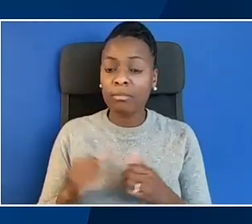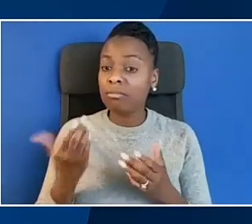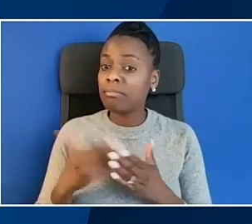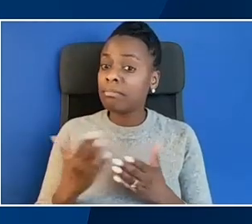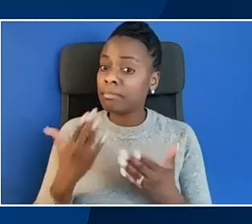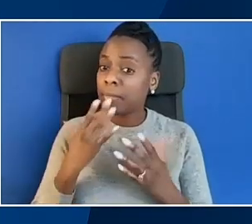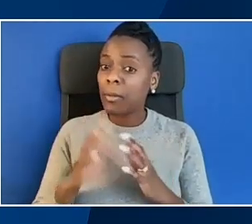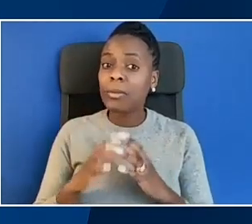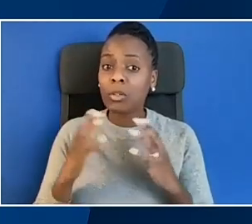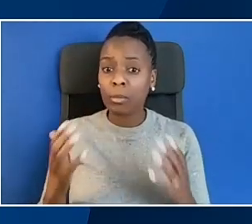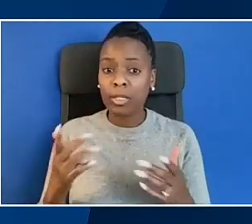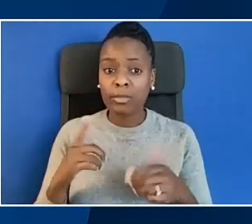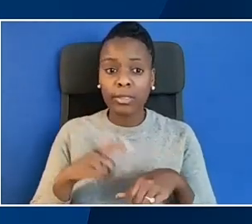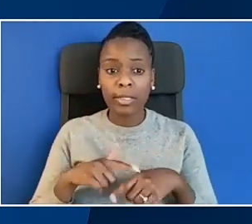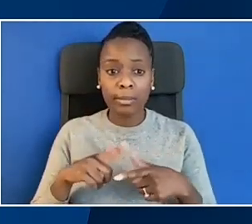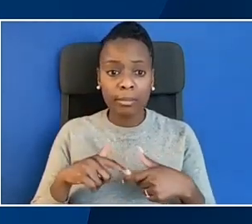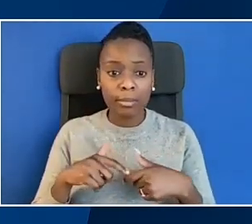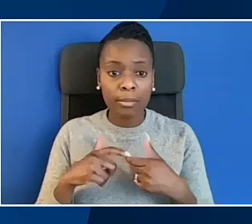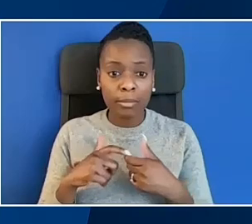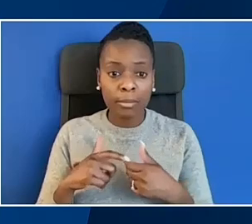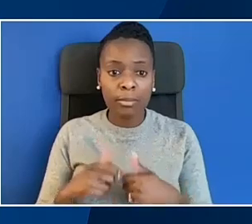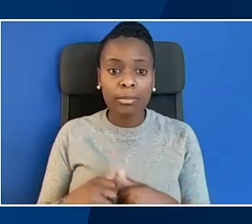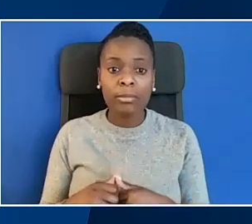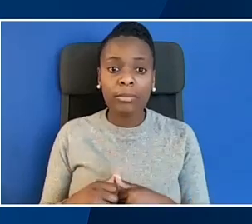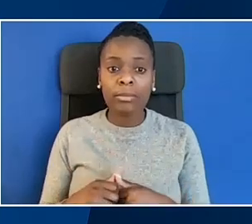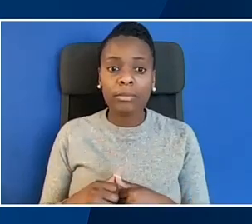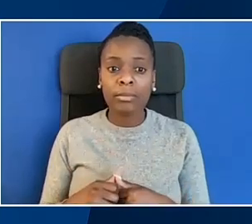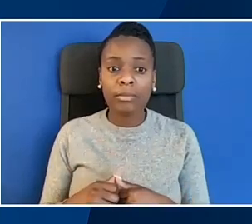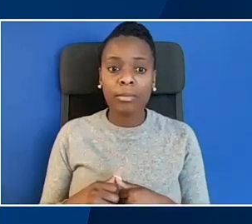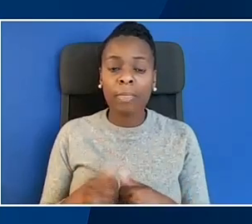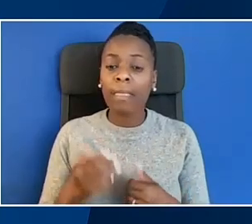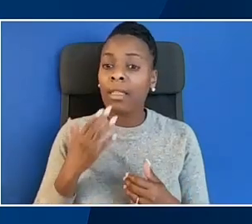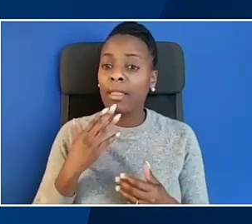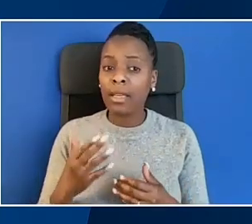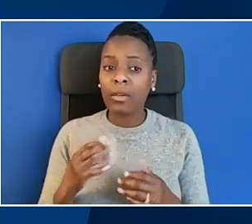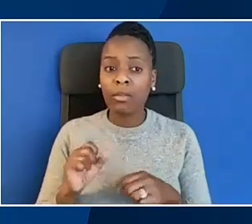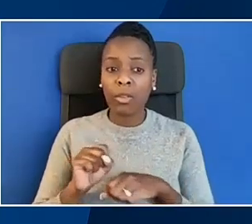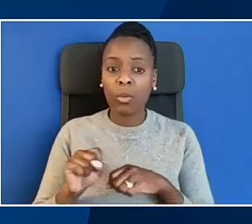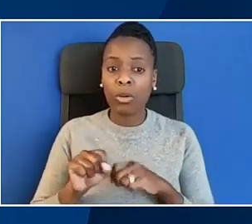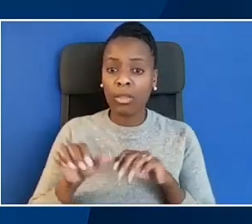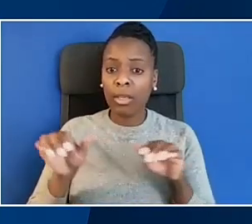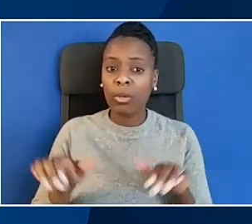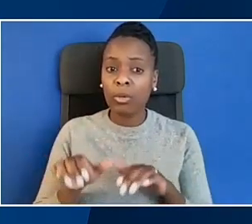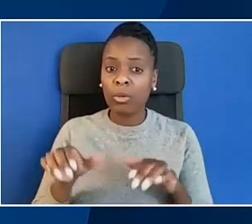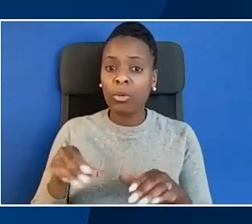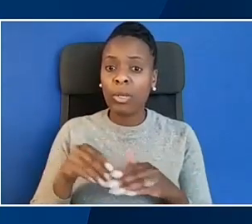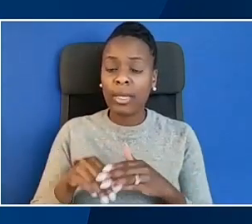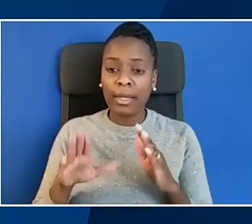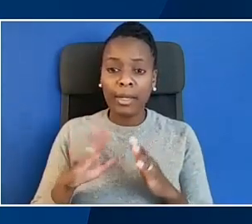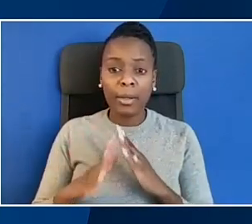this time out. You know, and, thank you for the work that you do in the community. I guess I can go- I'm not accepting an